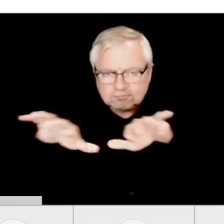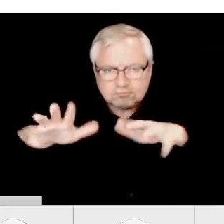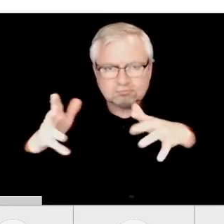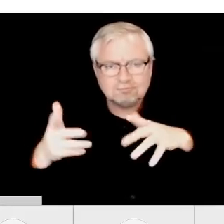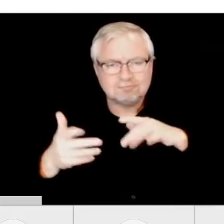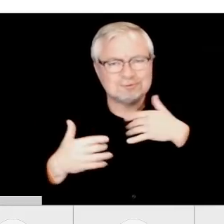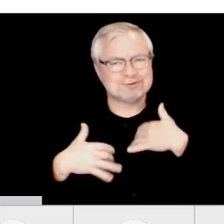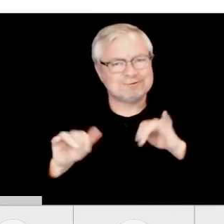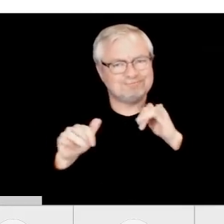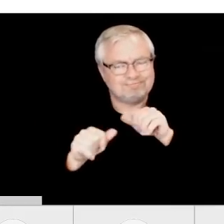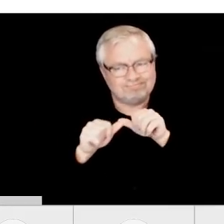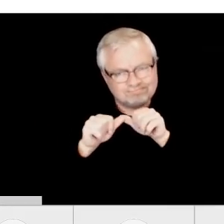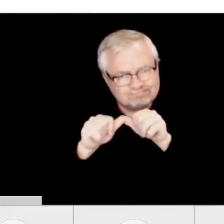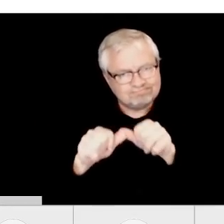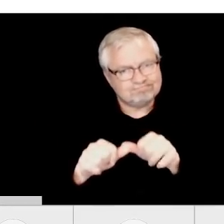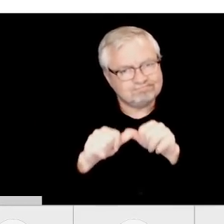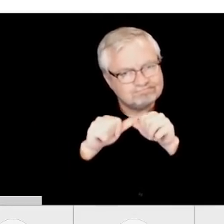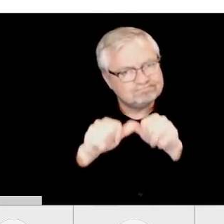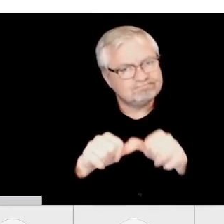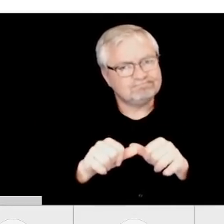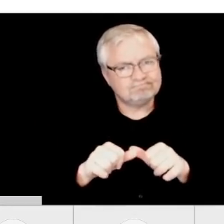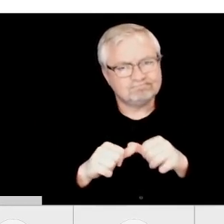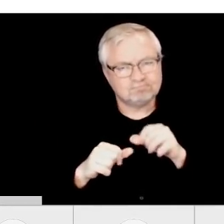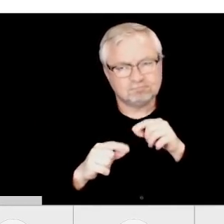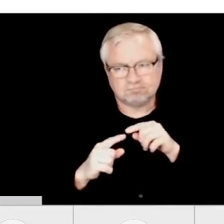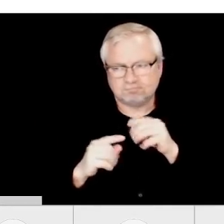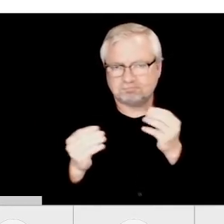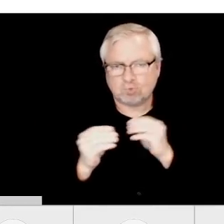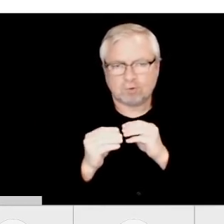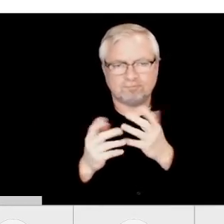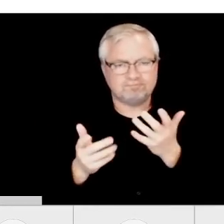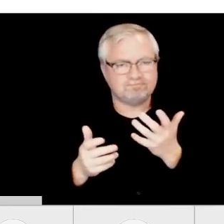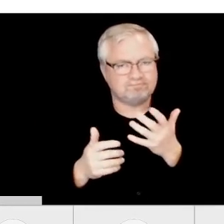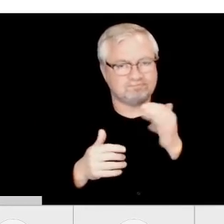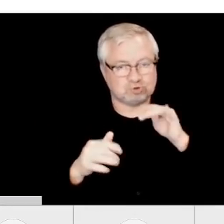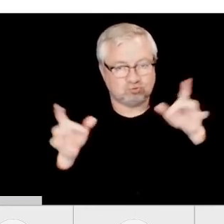that's more sustainable and not as extreme as a stay at home order but